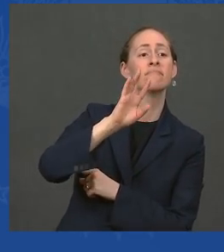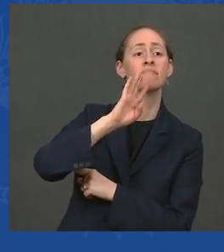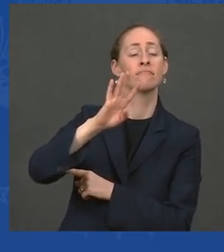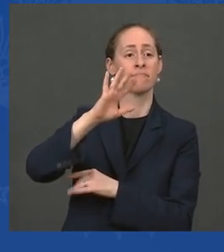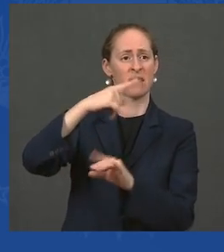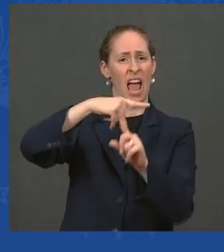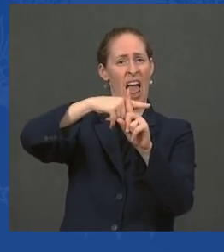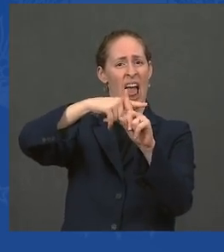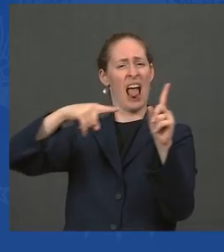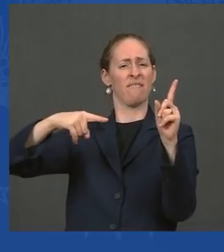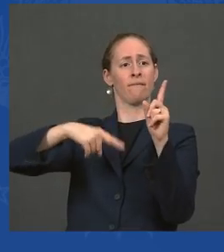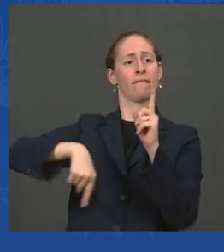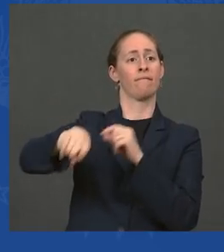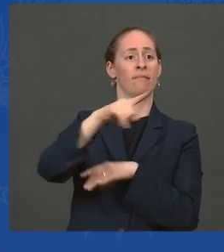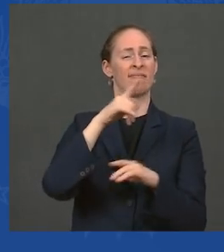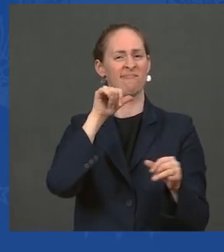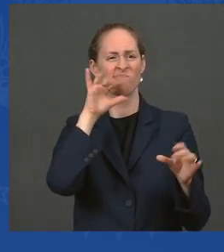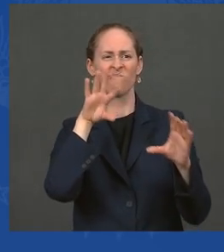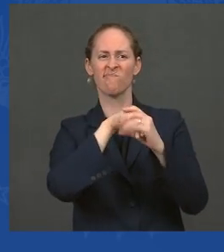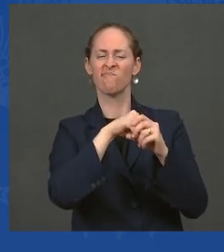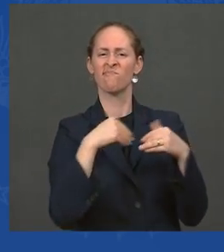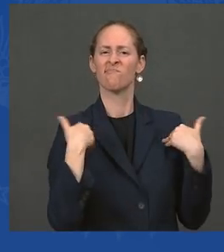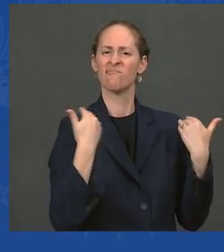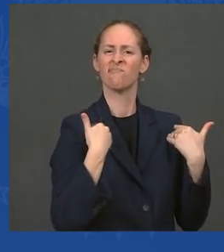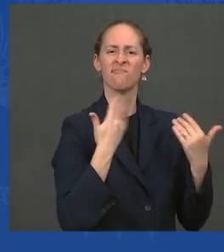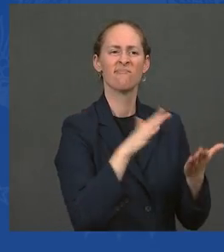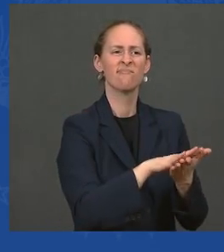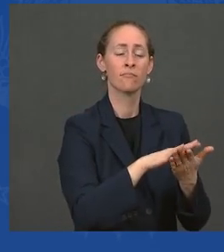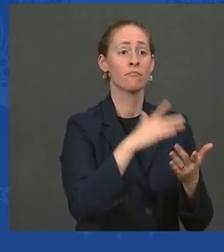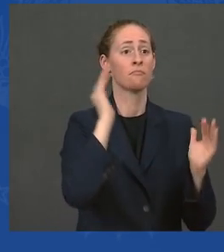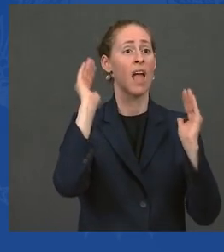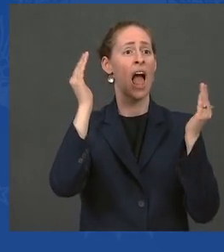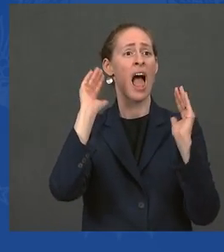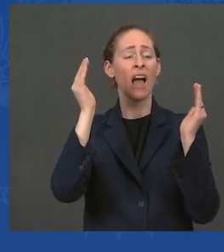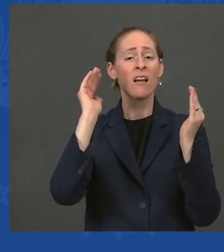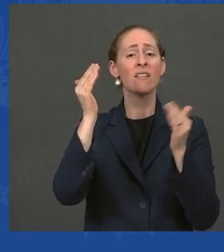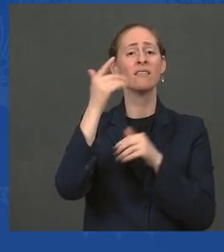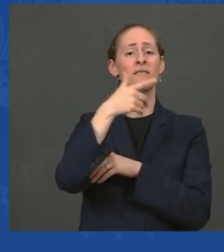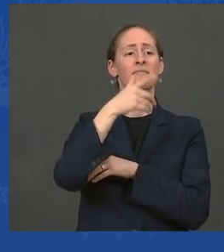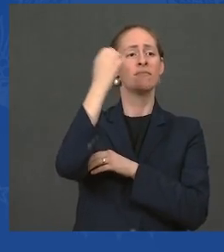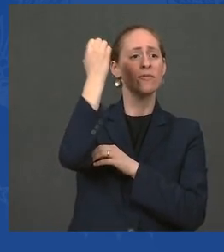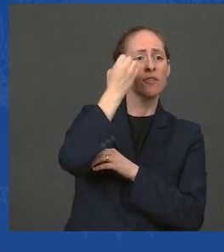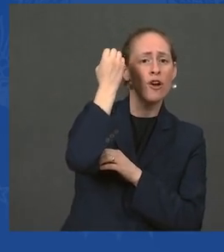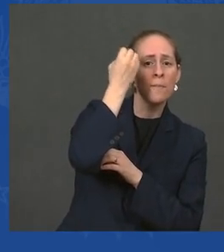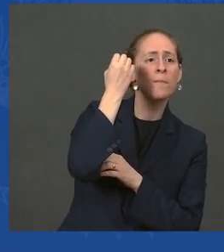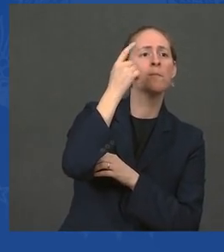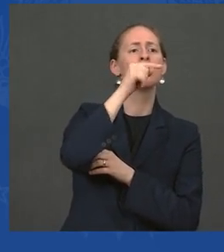Germany, France, the UK, Latvia -- their number is over 90 percent of the children.